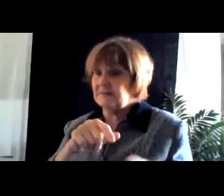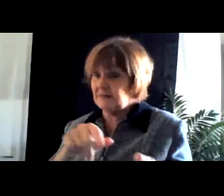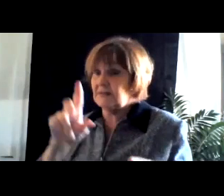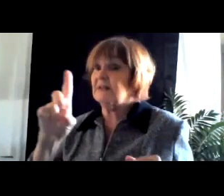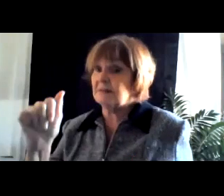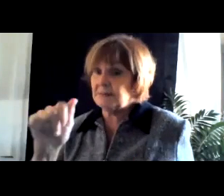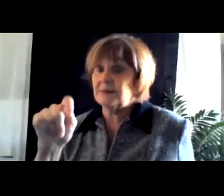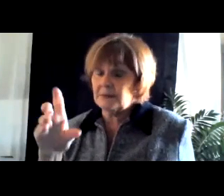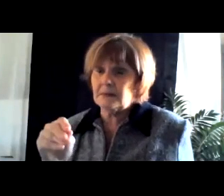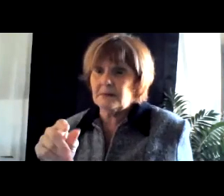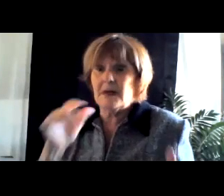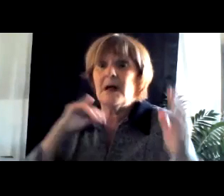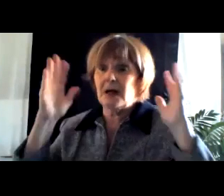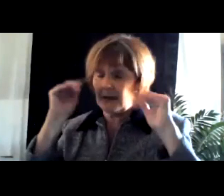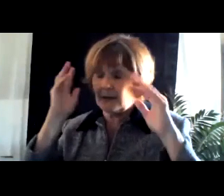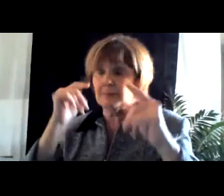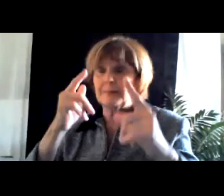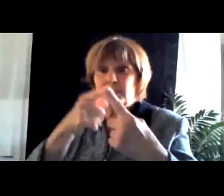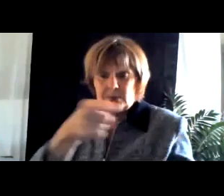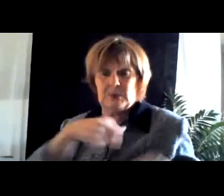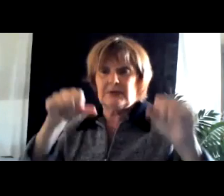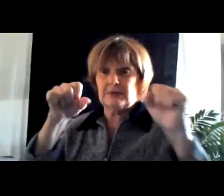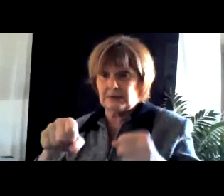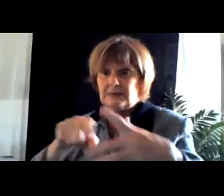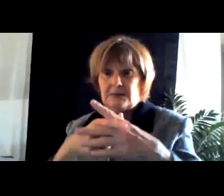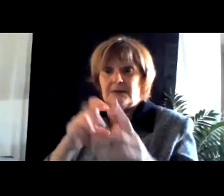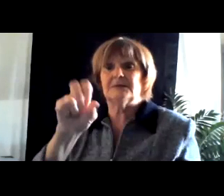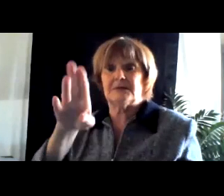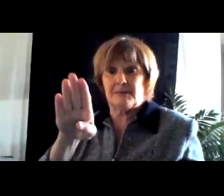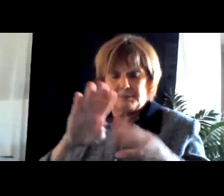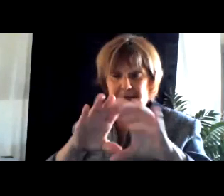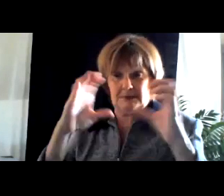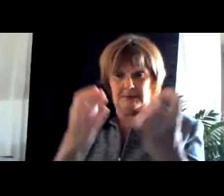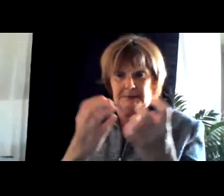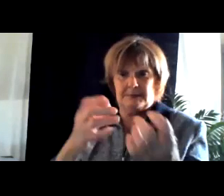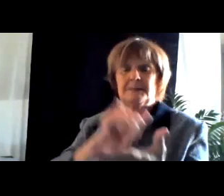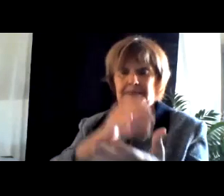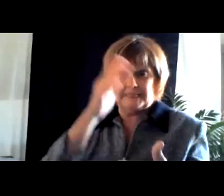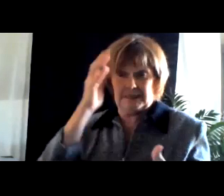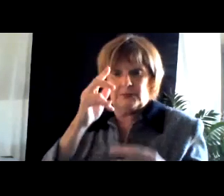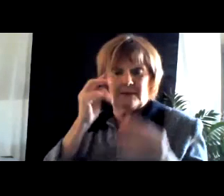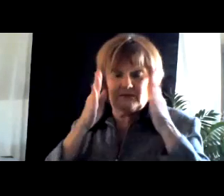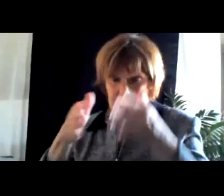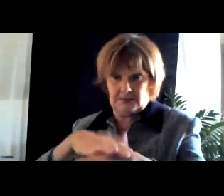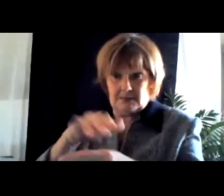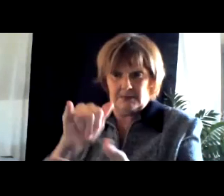we'll be able to create a subcommittee that specifically focuses on trafficking before, during, and after disasters.